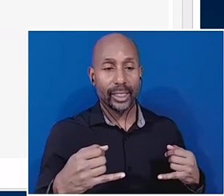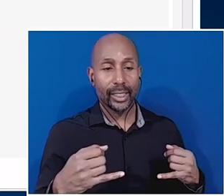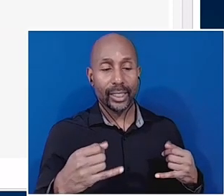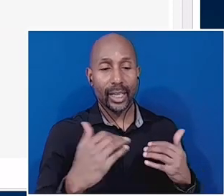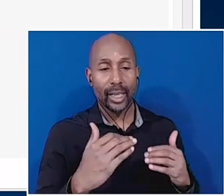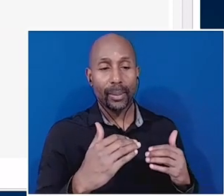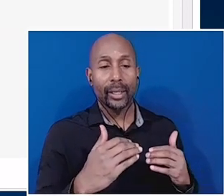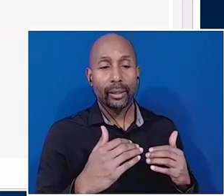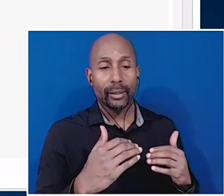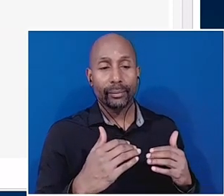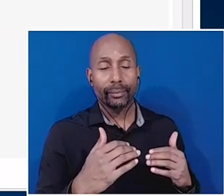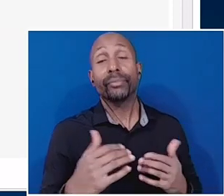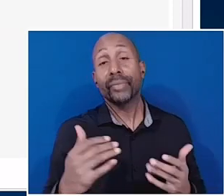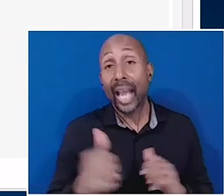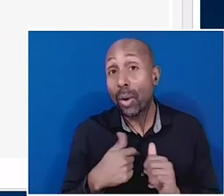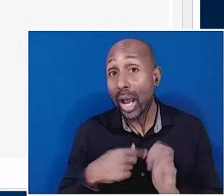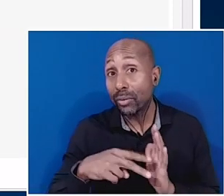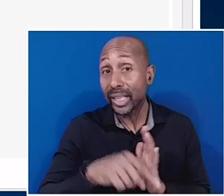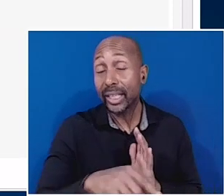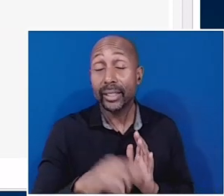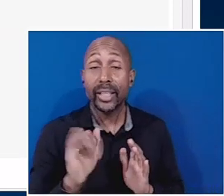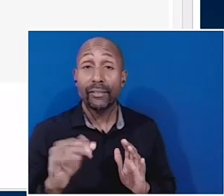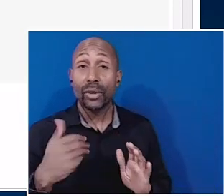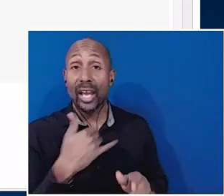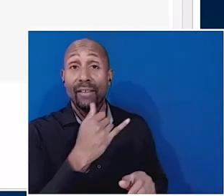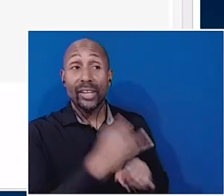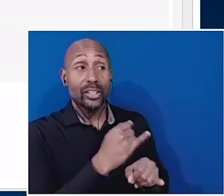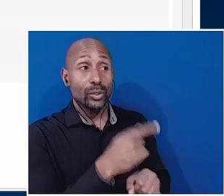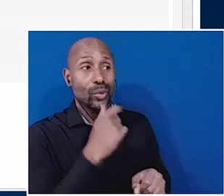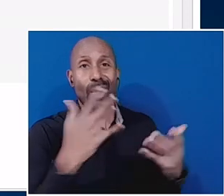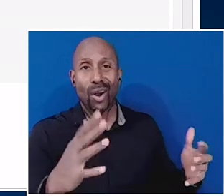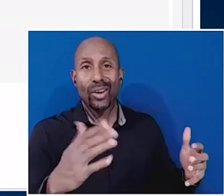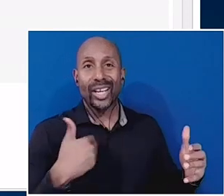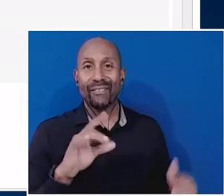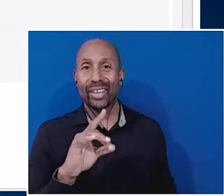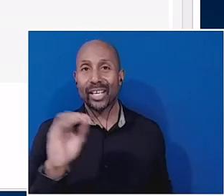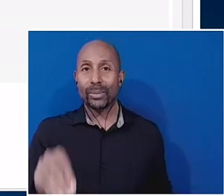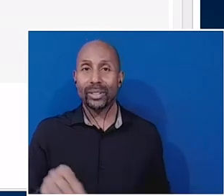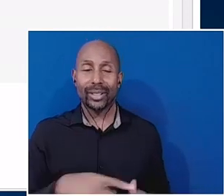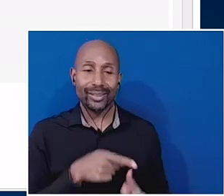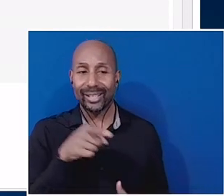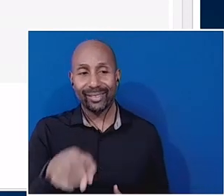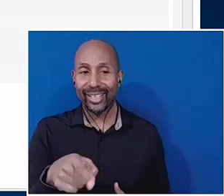this, if you have an institution that's already 80%, then this, you know, this wouldn't apply. But once you get to that